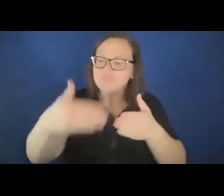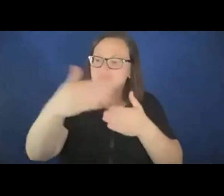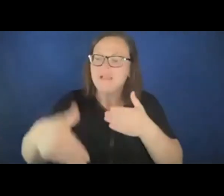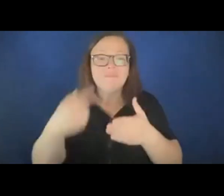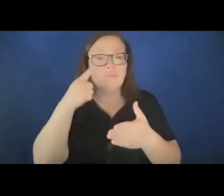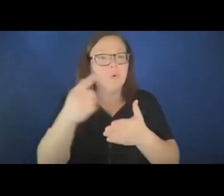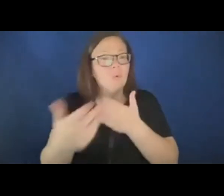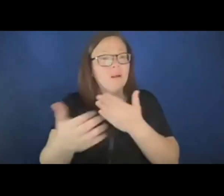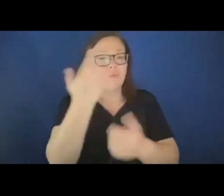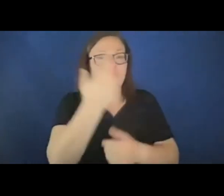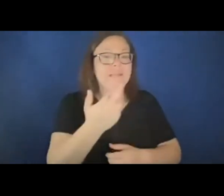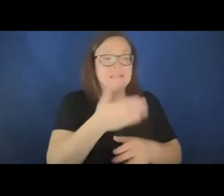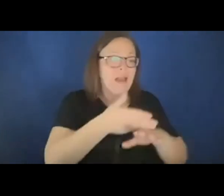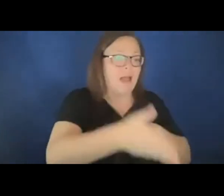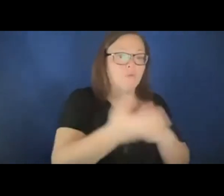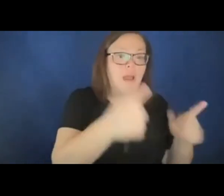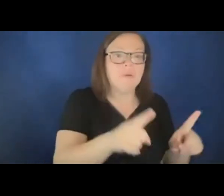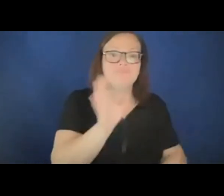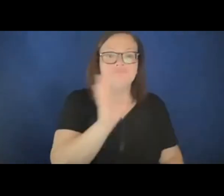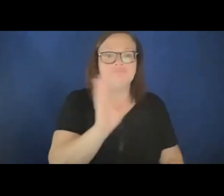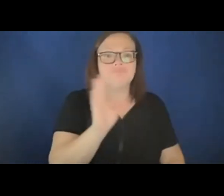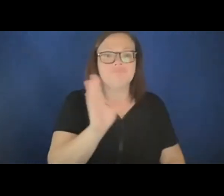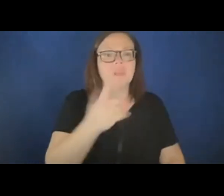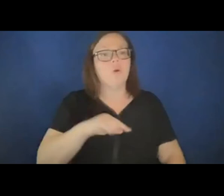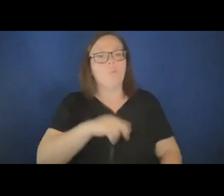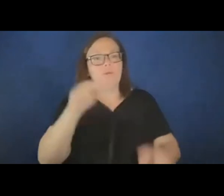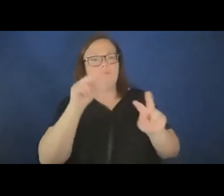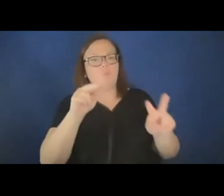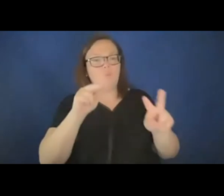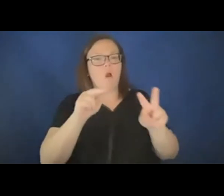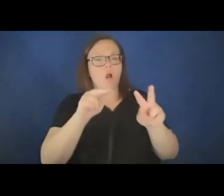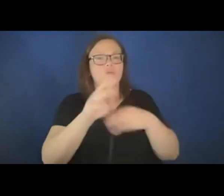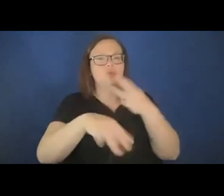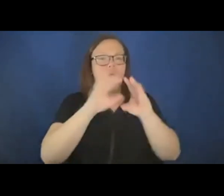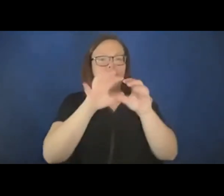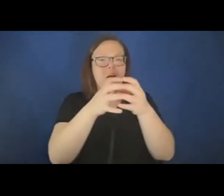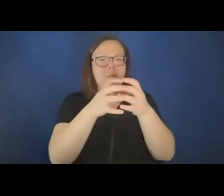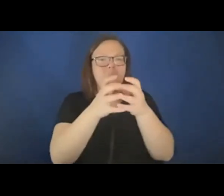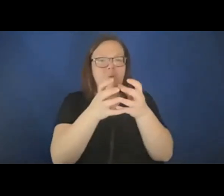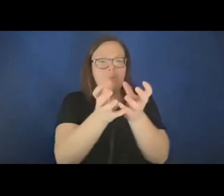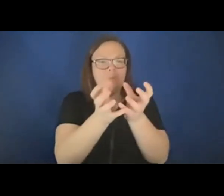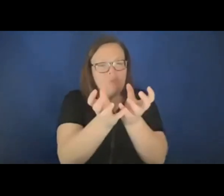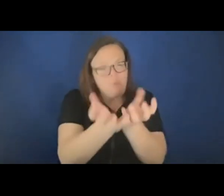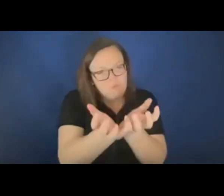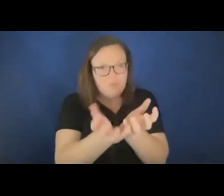was no after. We have watched its rind cracking open like a freshly-broken heart, and each time